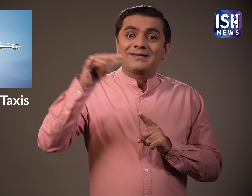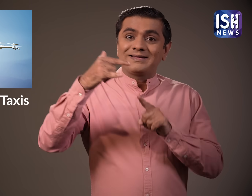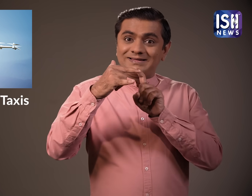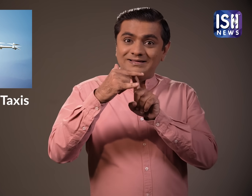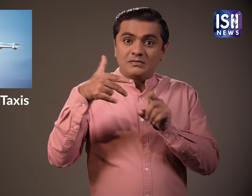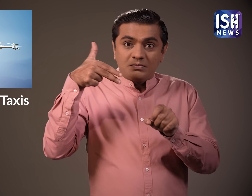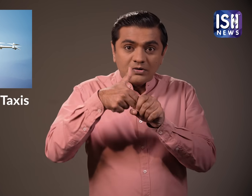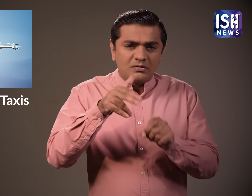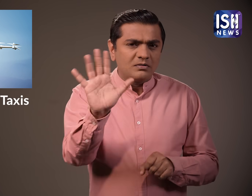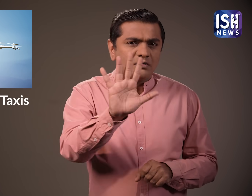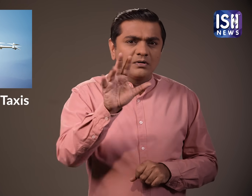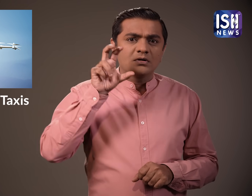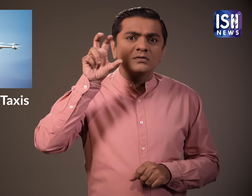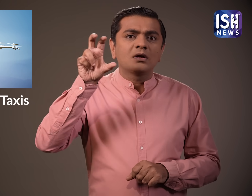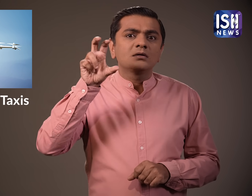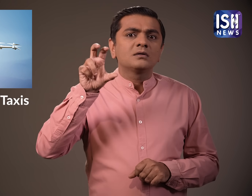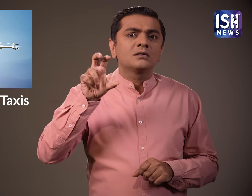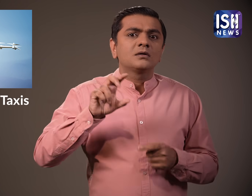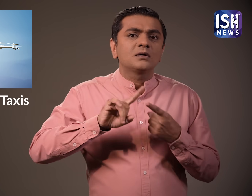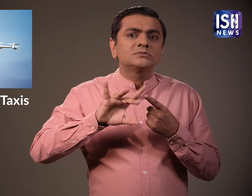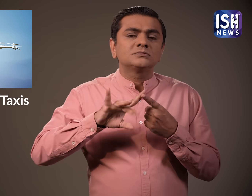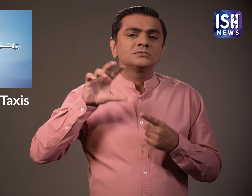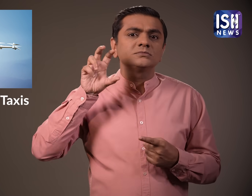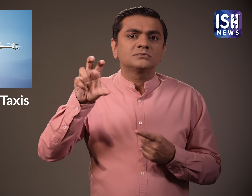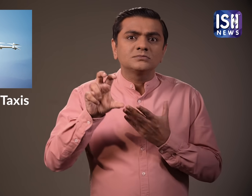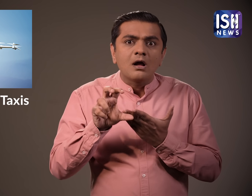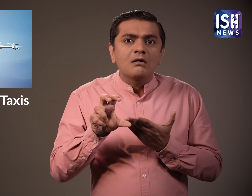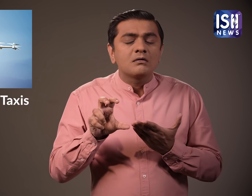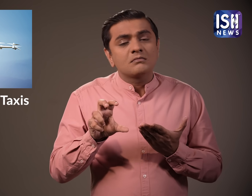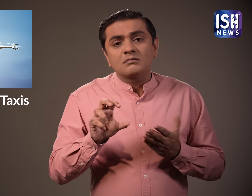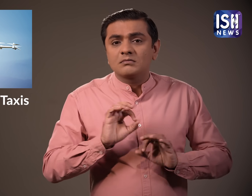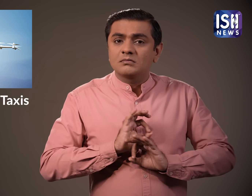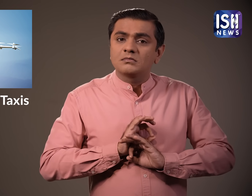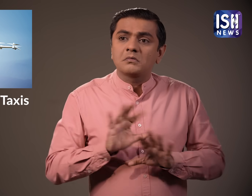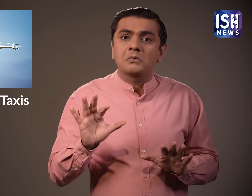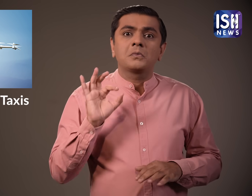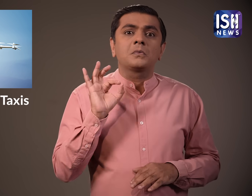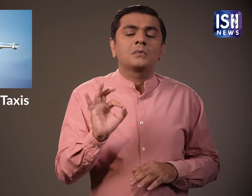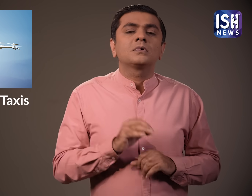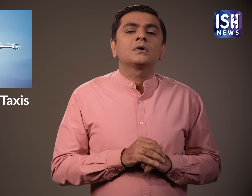These aircrafts will be electric.